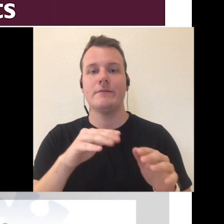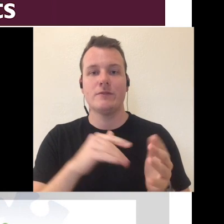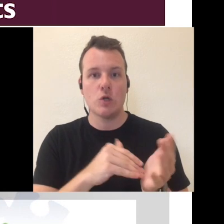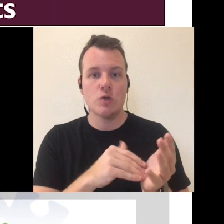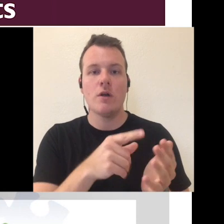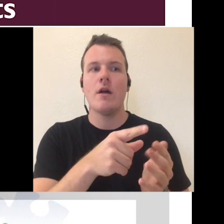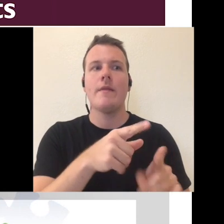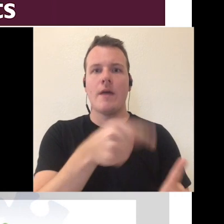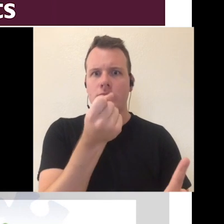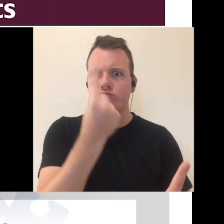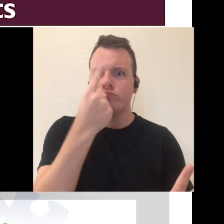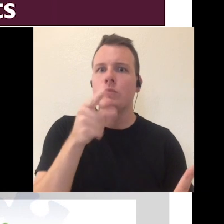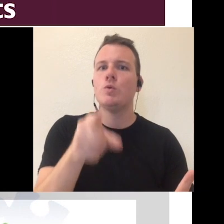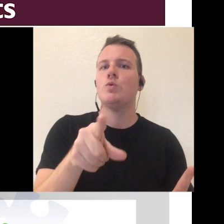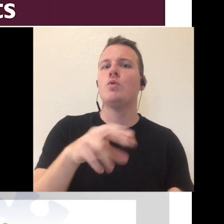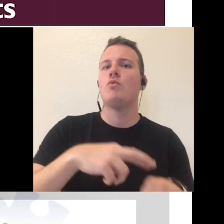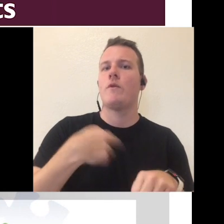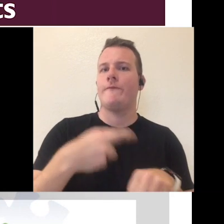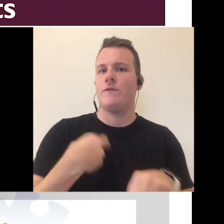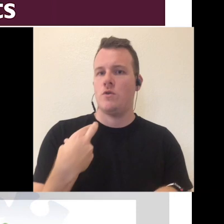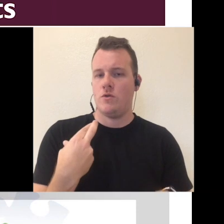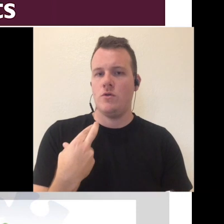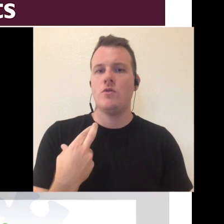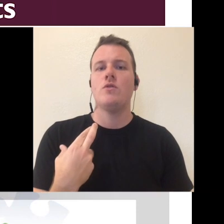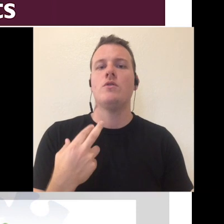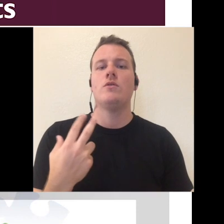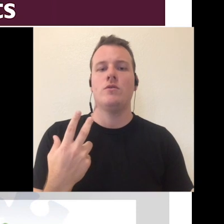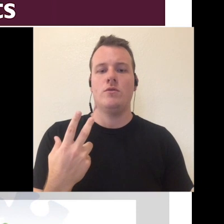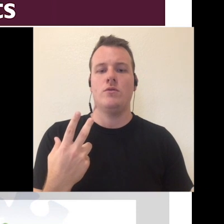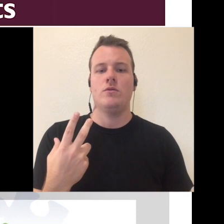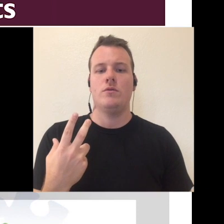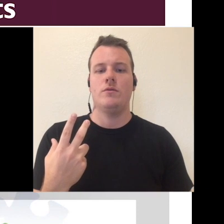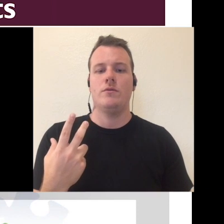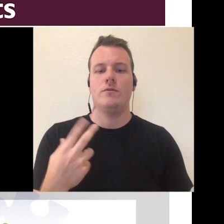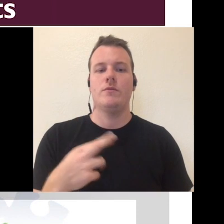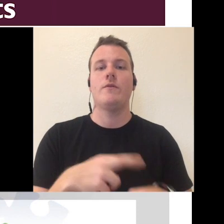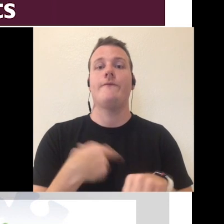begin to realize that you are a referral source for them, or they may be a